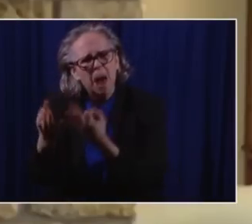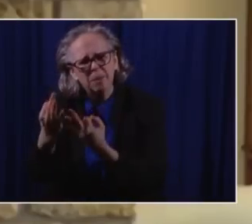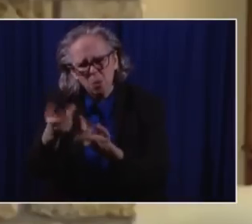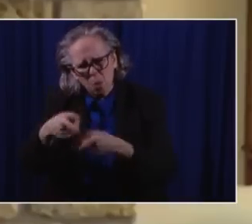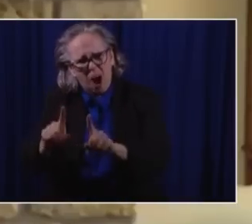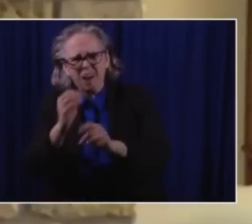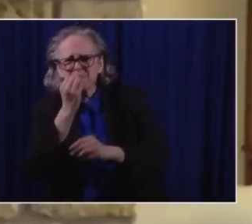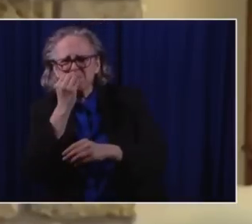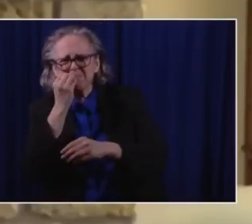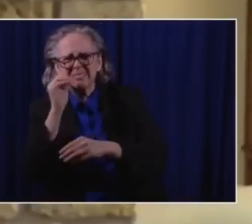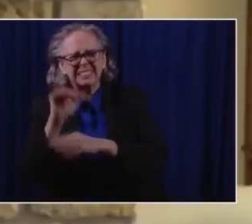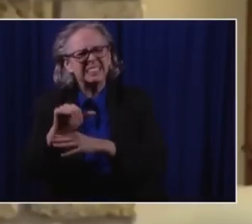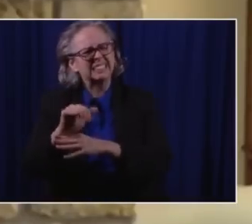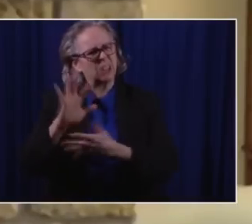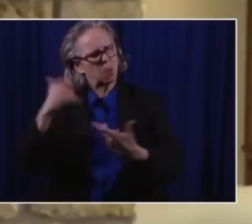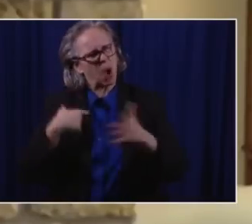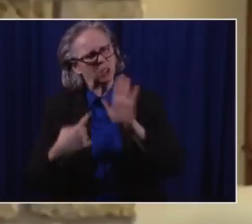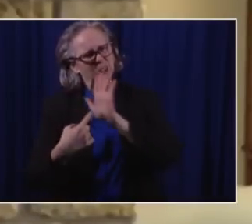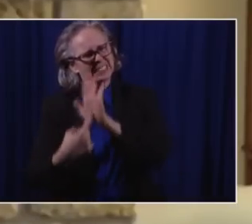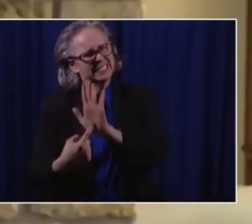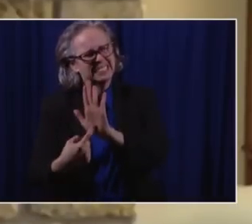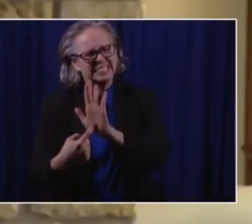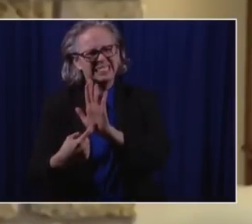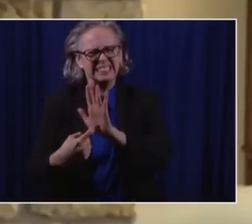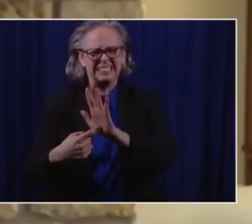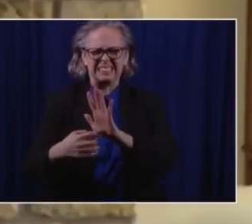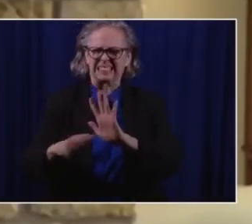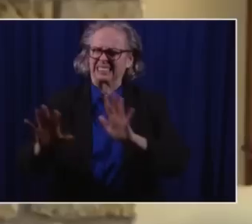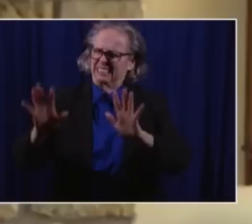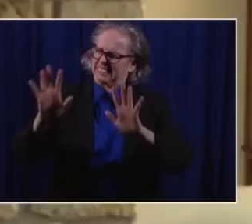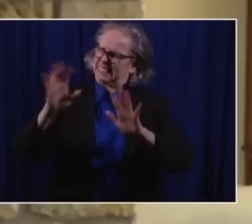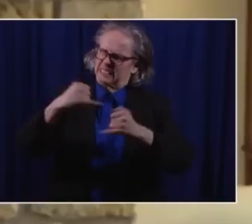but the people that they've been interacting with if they may have got the virus they're